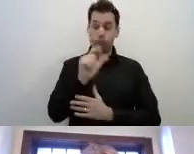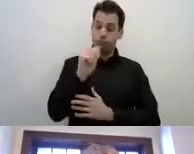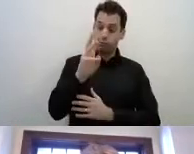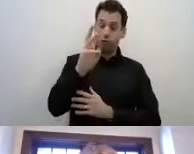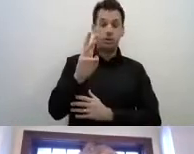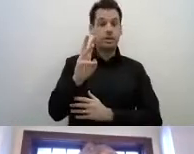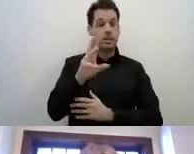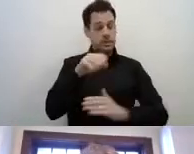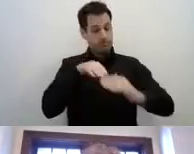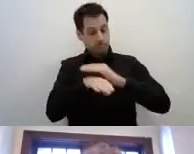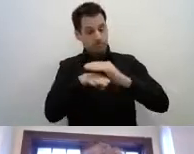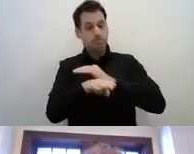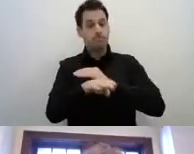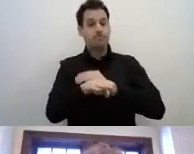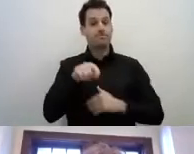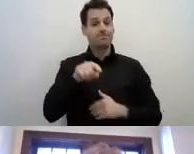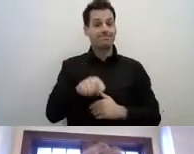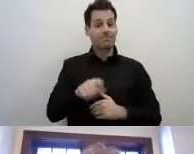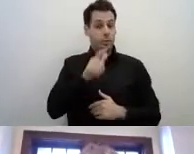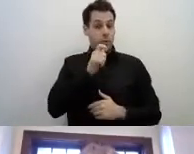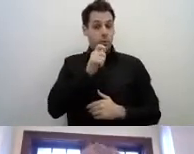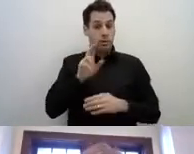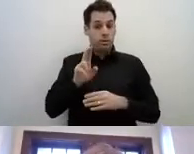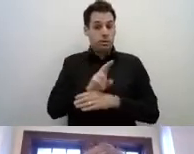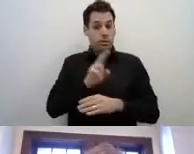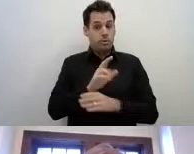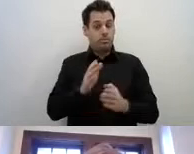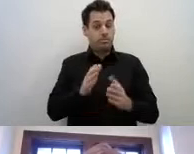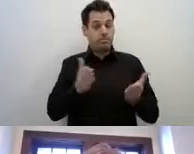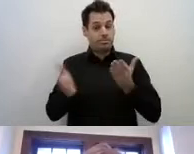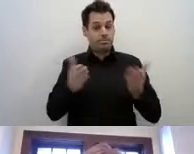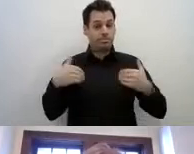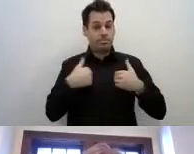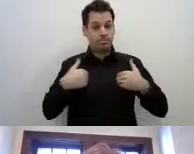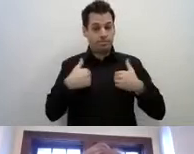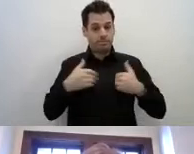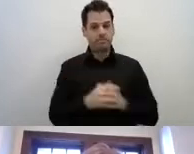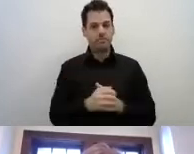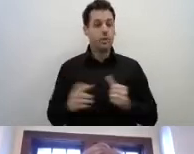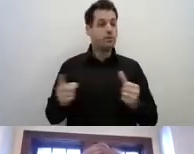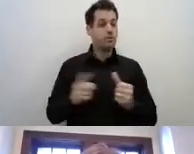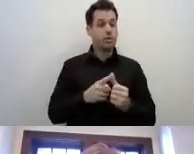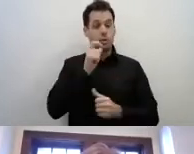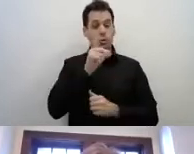help serve people who use service animals our first presenter will be karen sharma